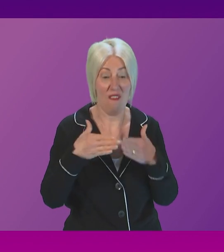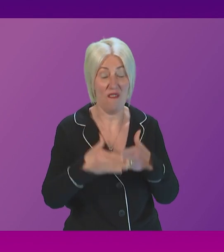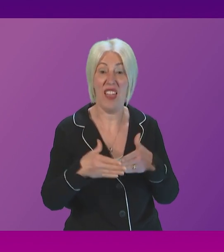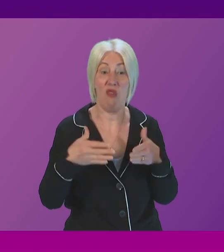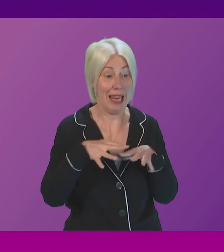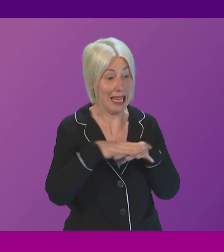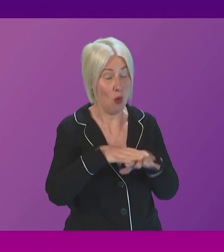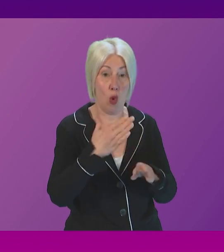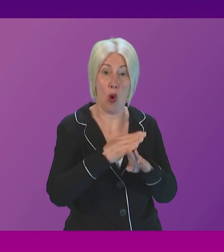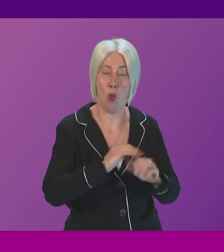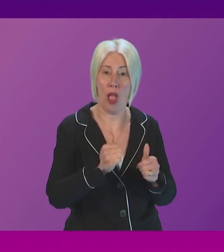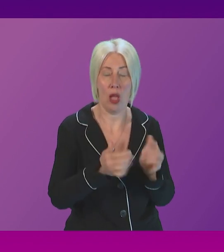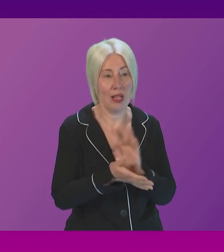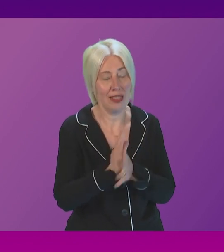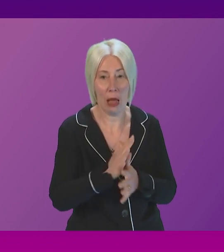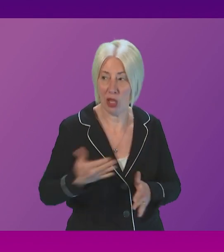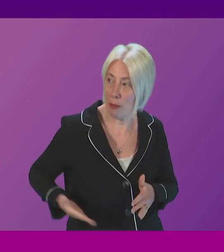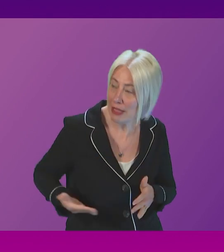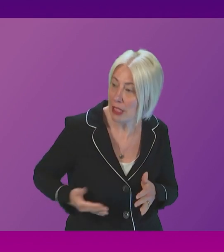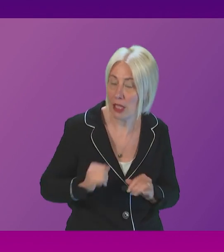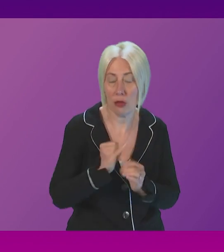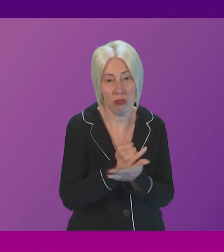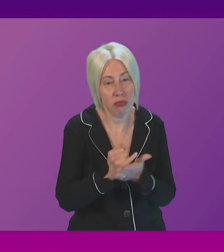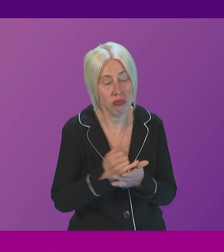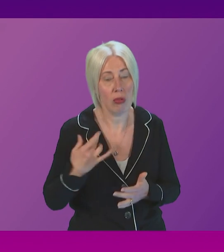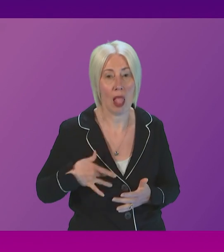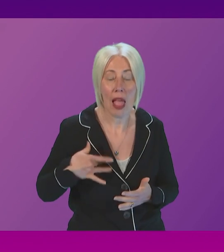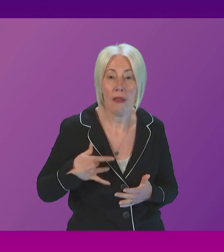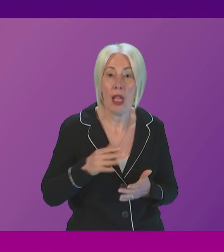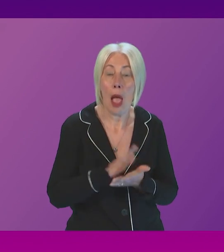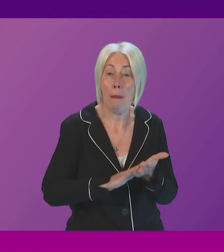damaging businesses, costing jobs and driving islanders to despair.